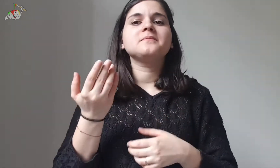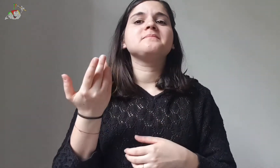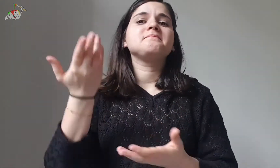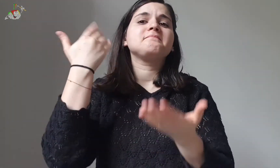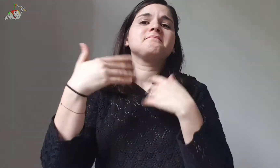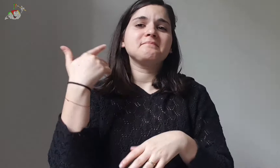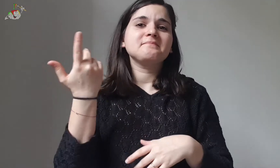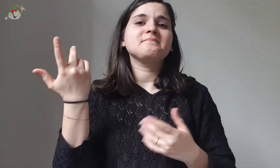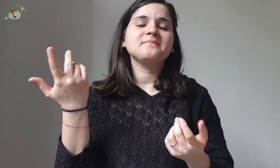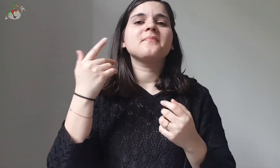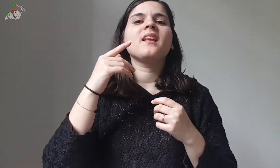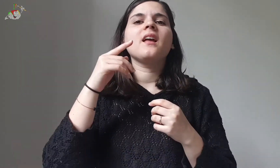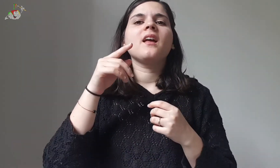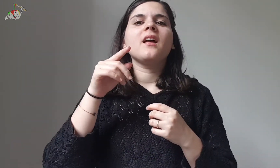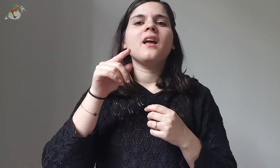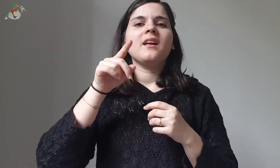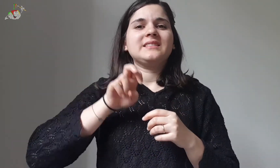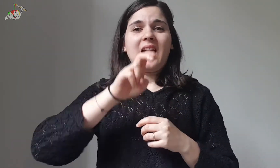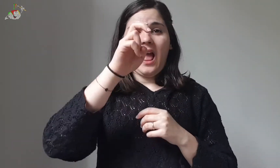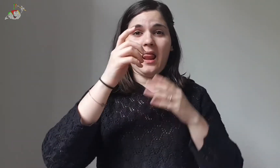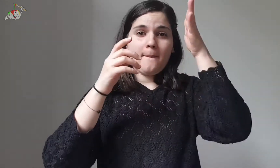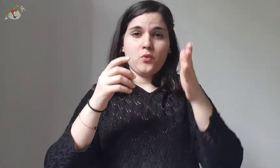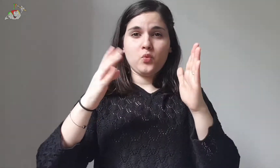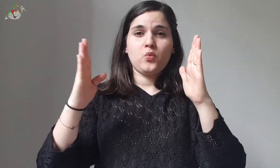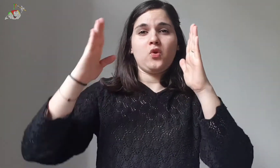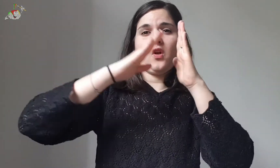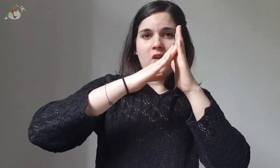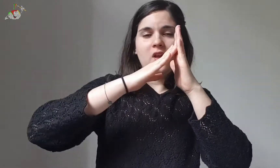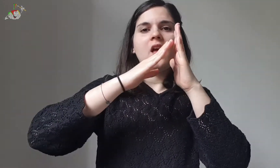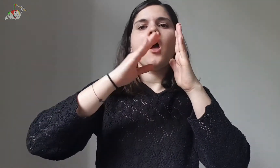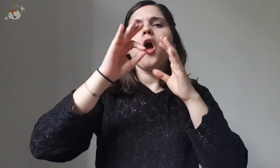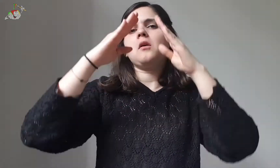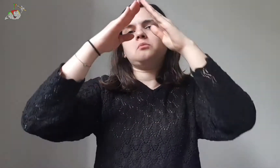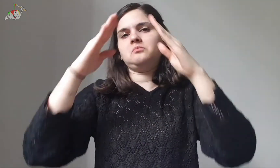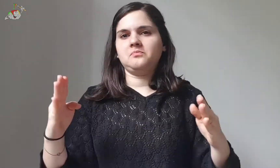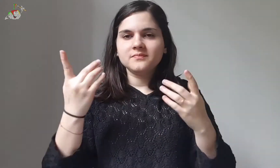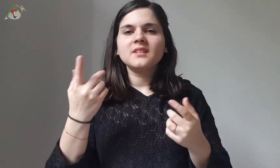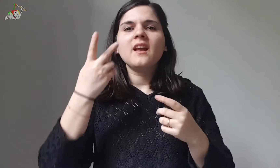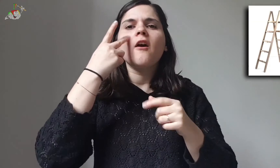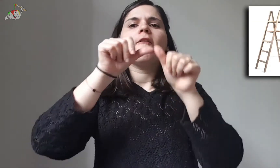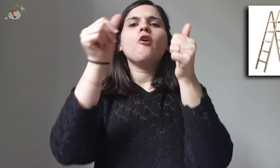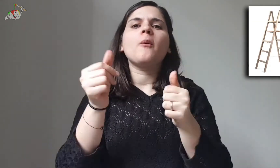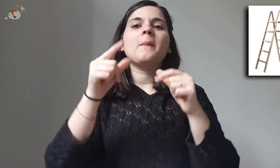In ancient times, the staircase leaning against the wall or the open staircase formed